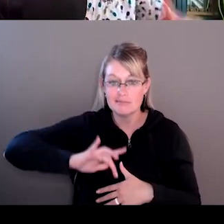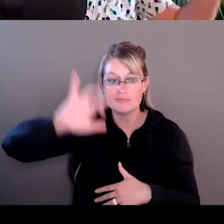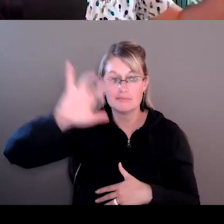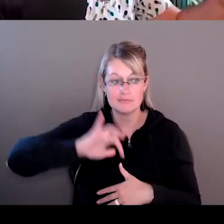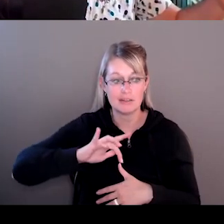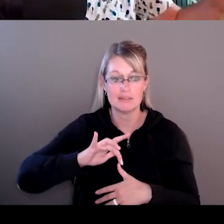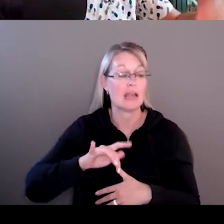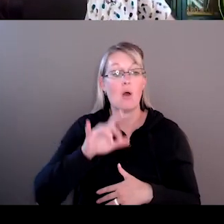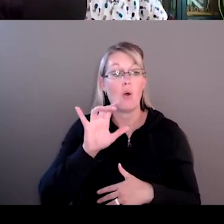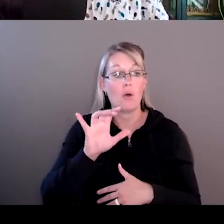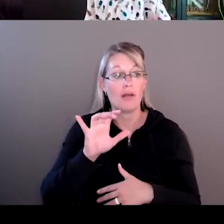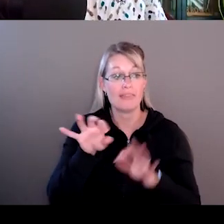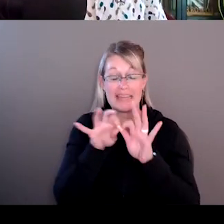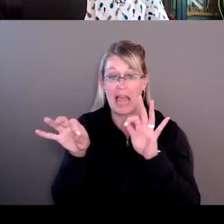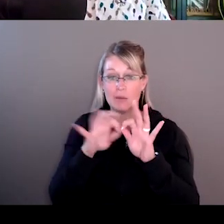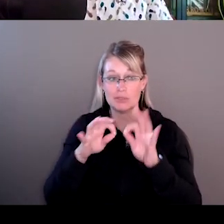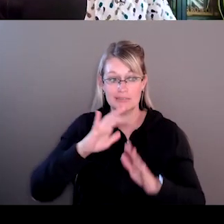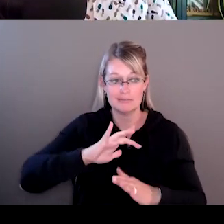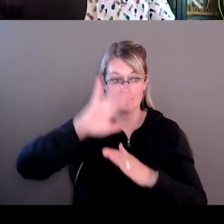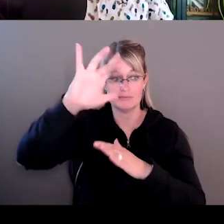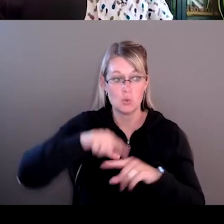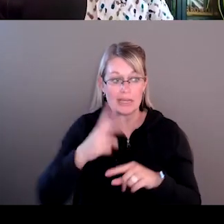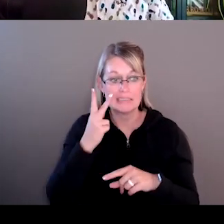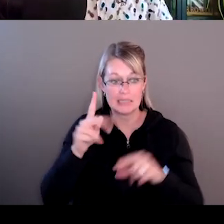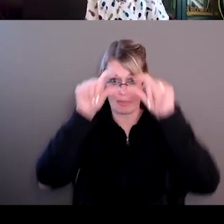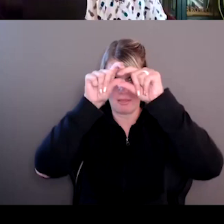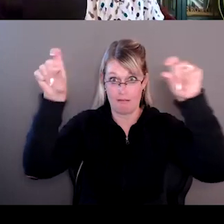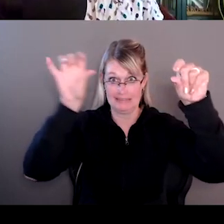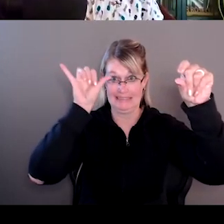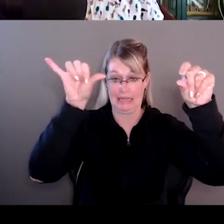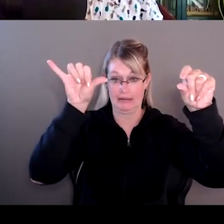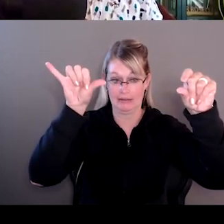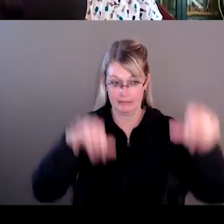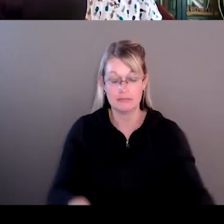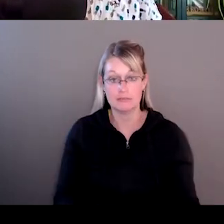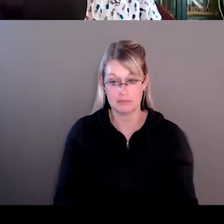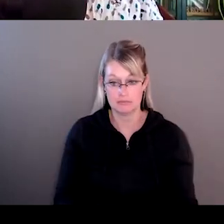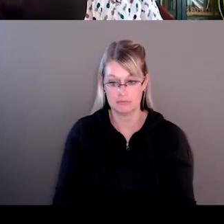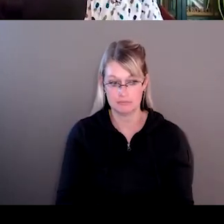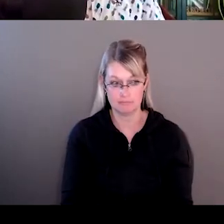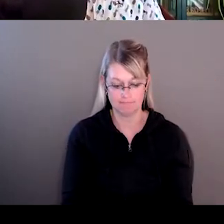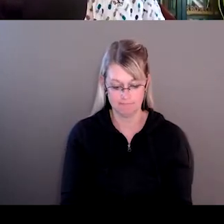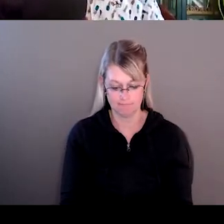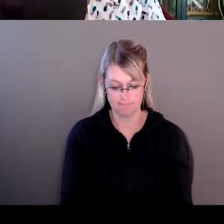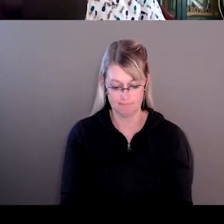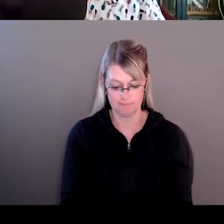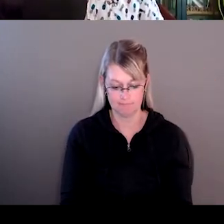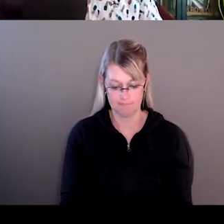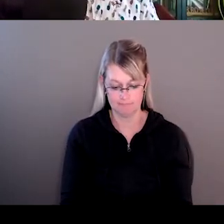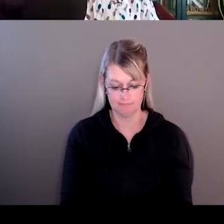scrolls out of view, the headers don't bear the column headers stay put. Now you can combine